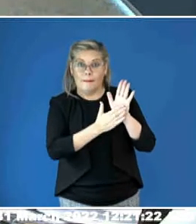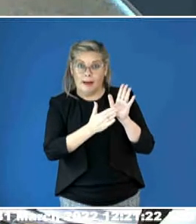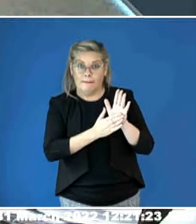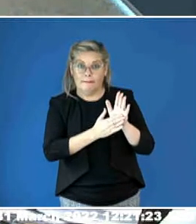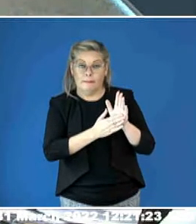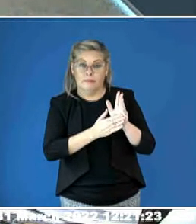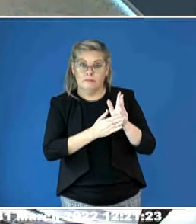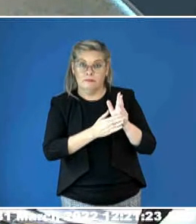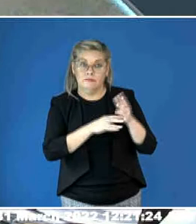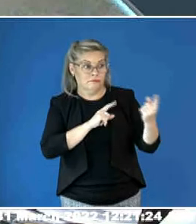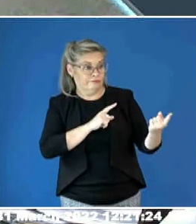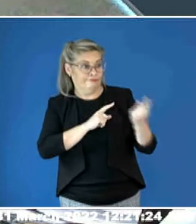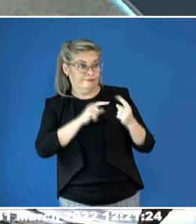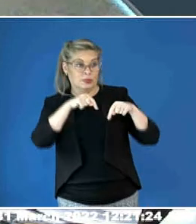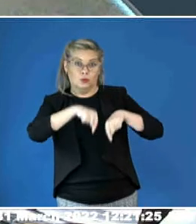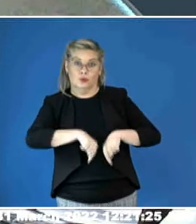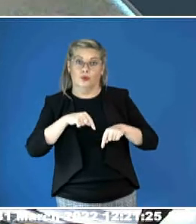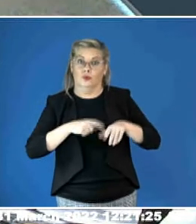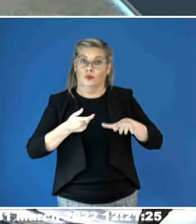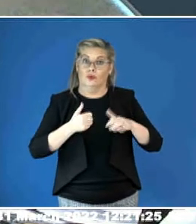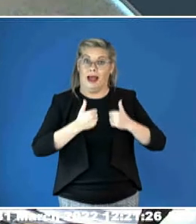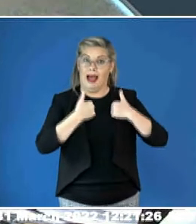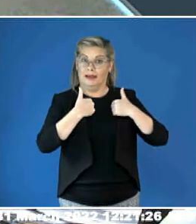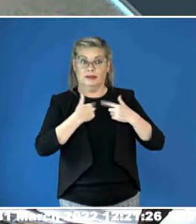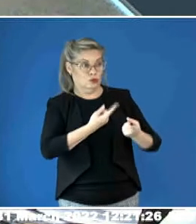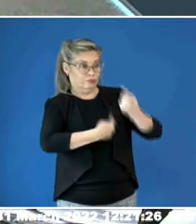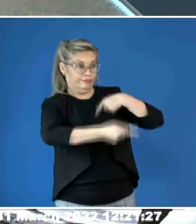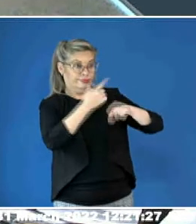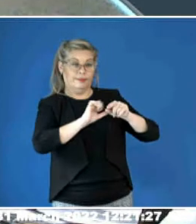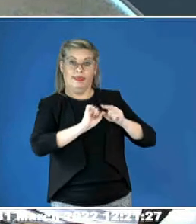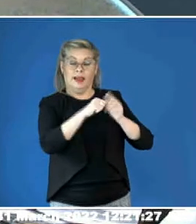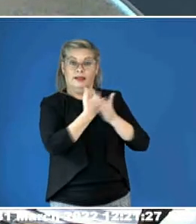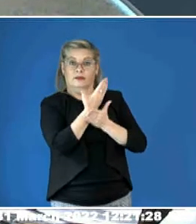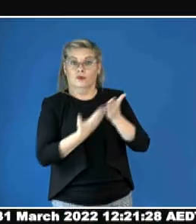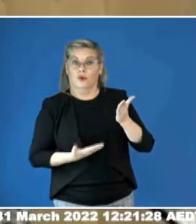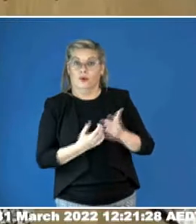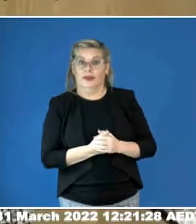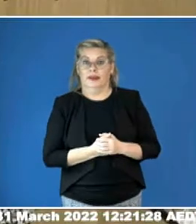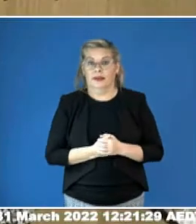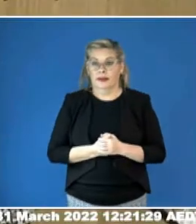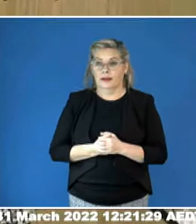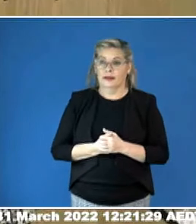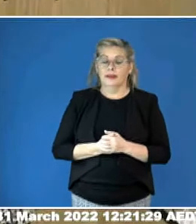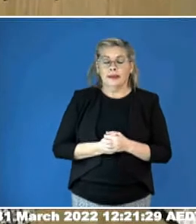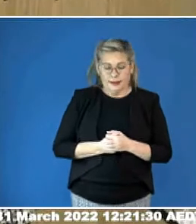Yes. There were some - some gaps identified with our incident and complaint